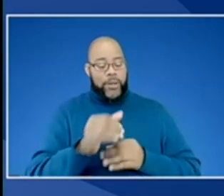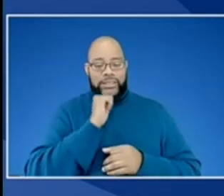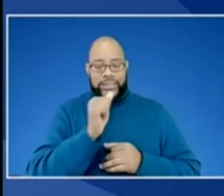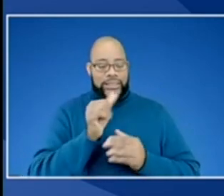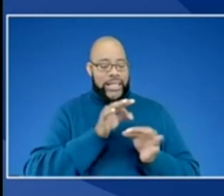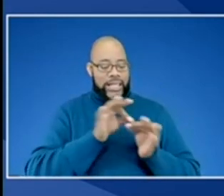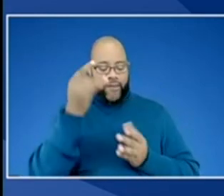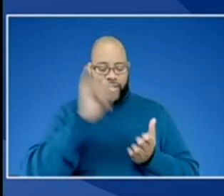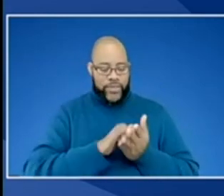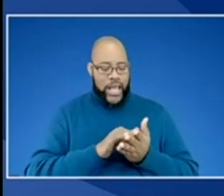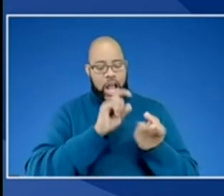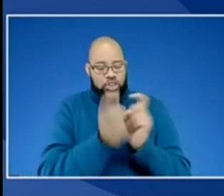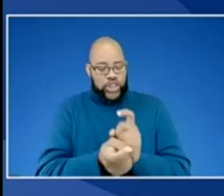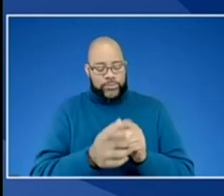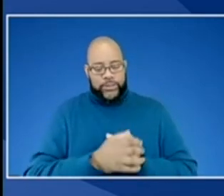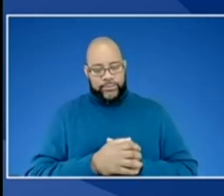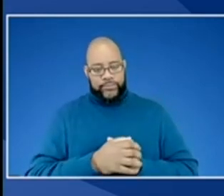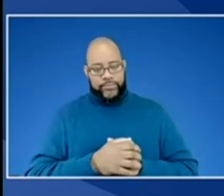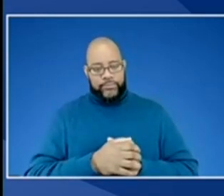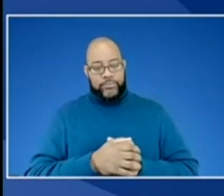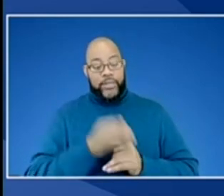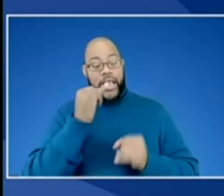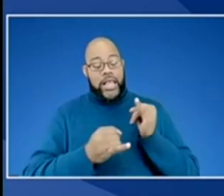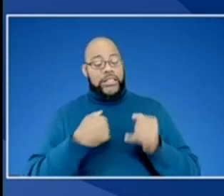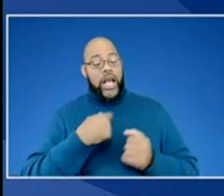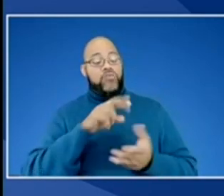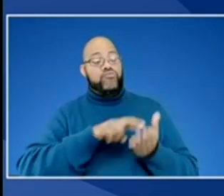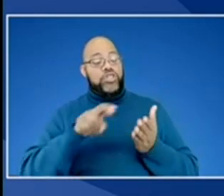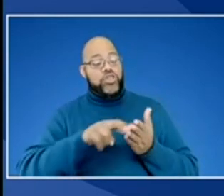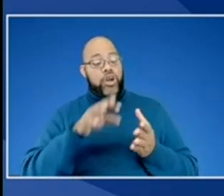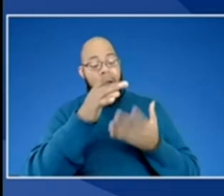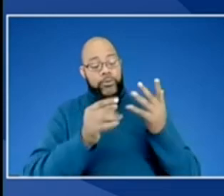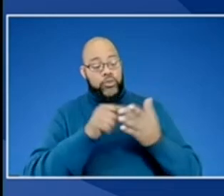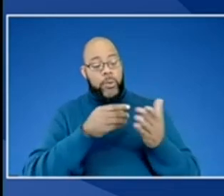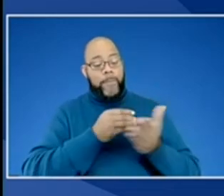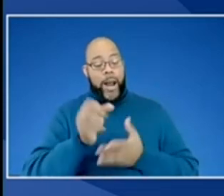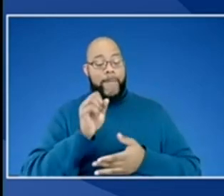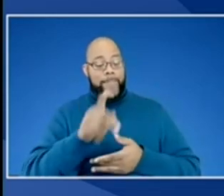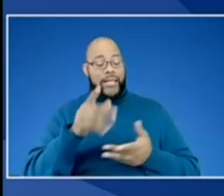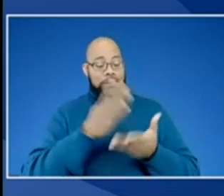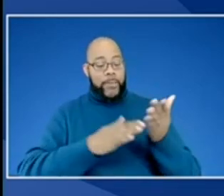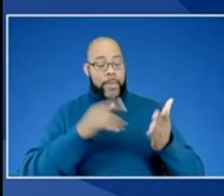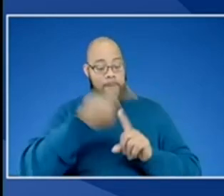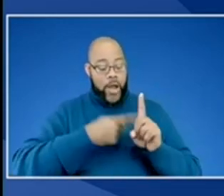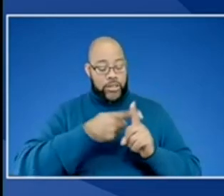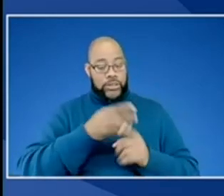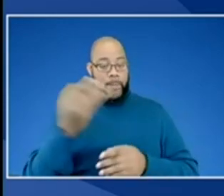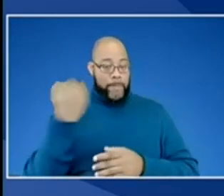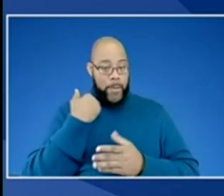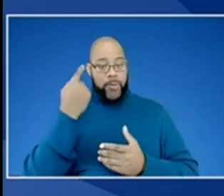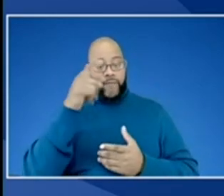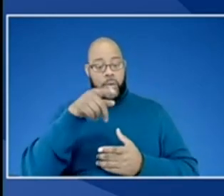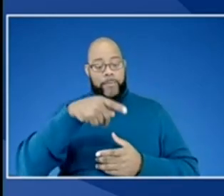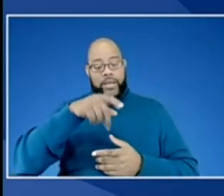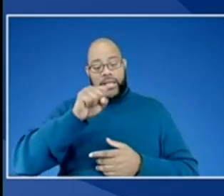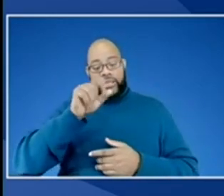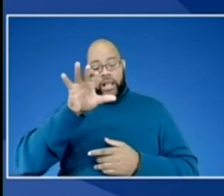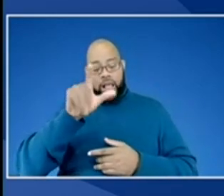adjustment. Lastly, I've researched the option to buy back some of these months in bankruptcy for PSLF even though I already